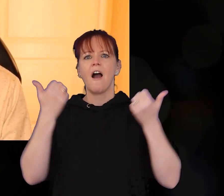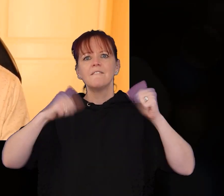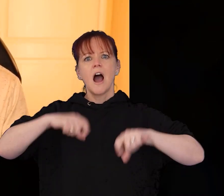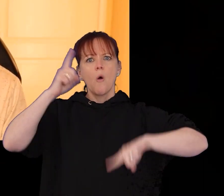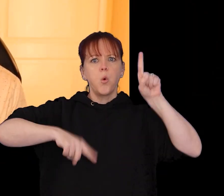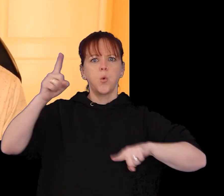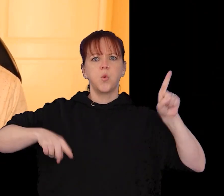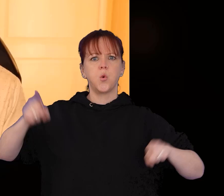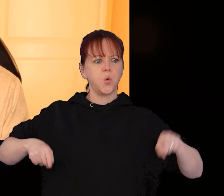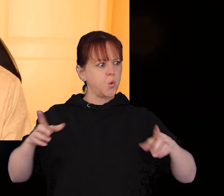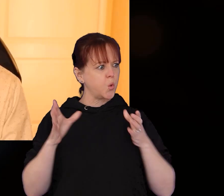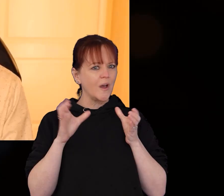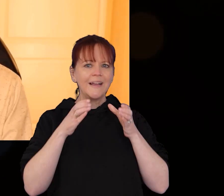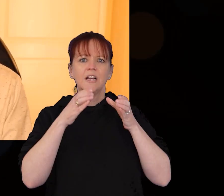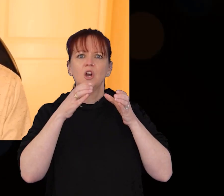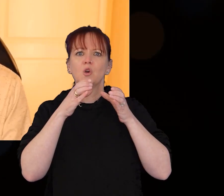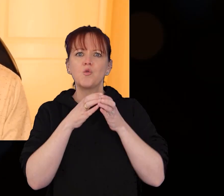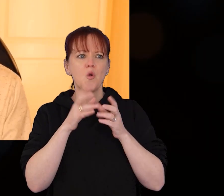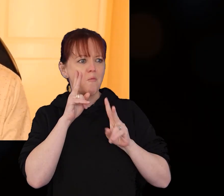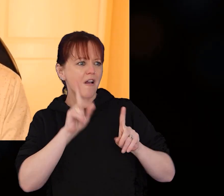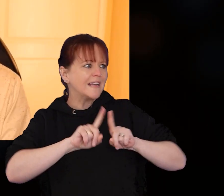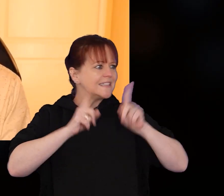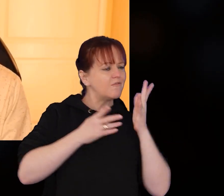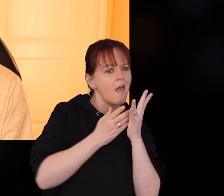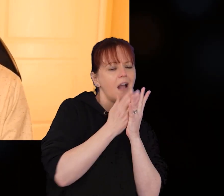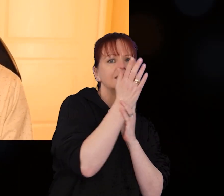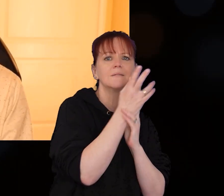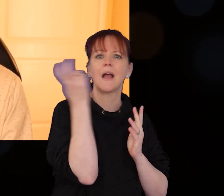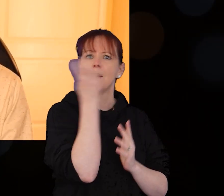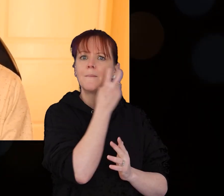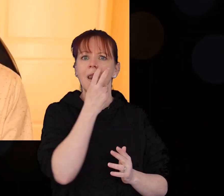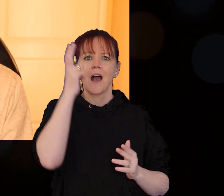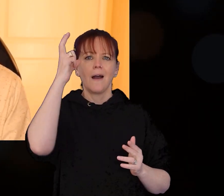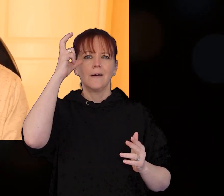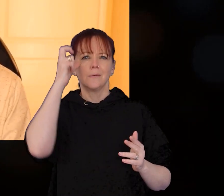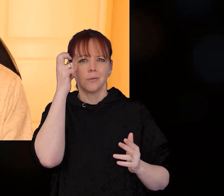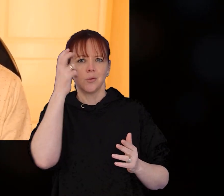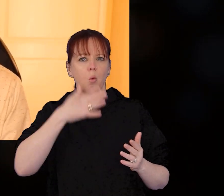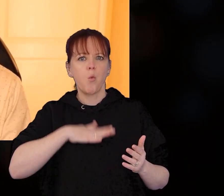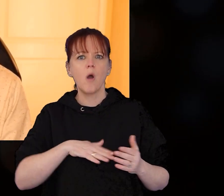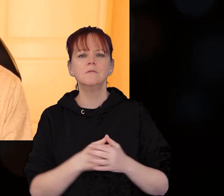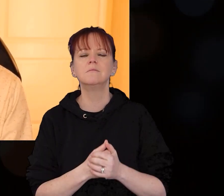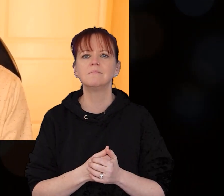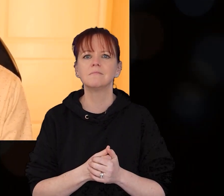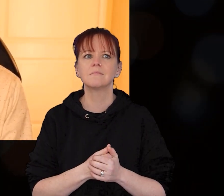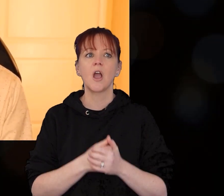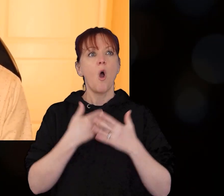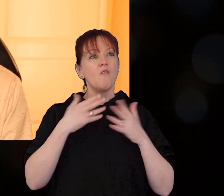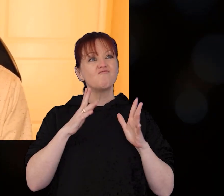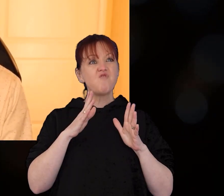for blind and low vision players, from an audio game to audio description, high contrast modes for UI and gameplay